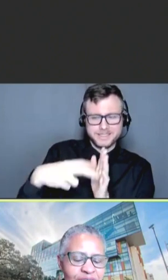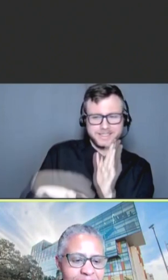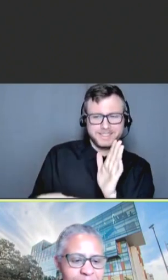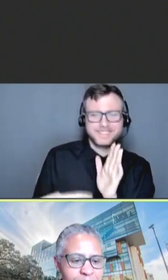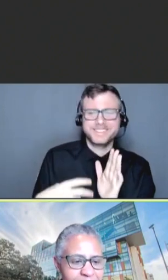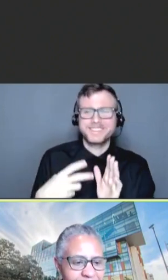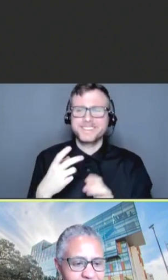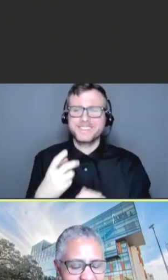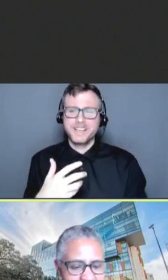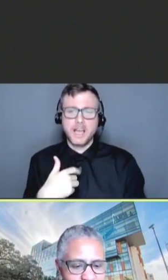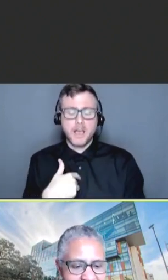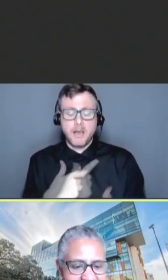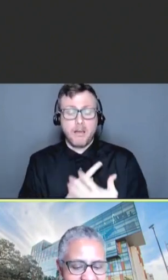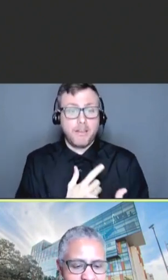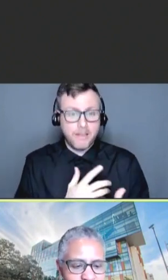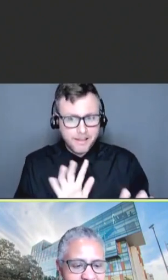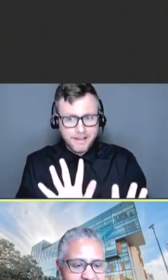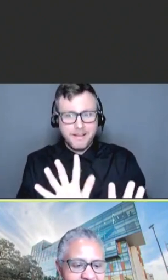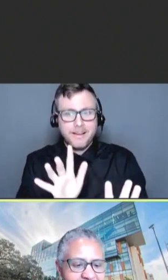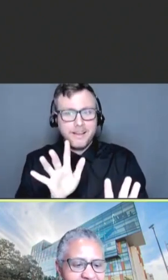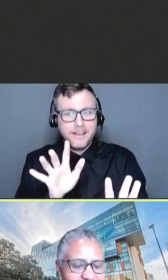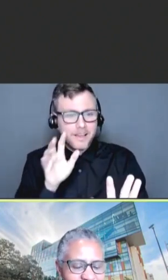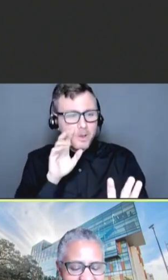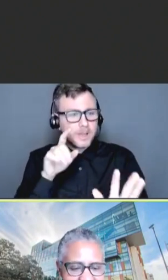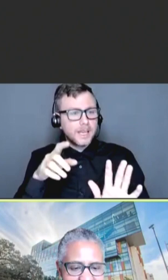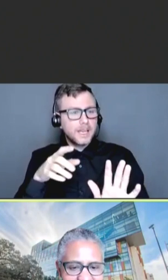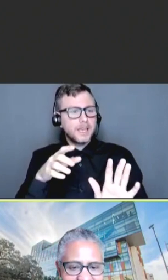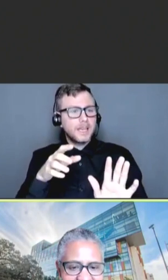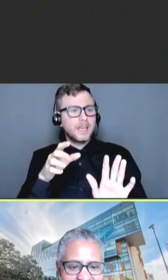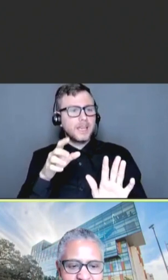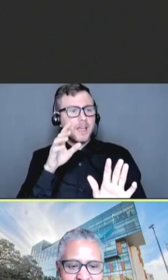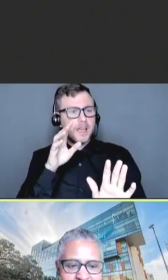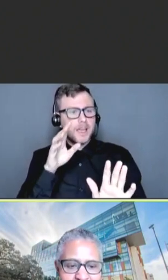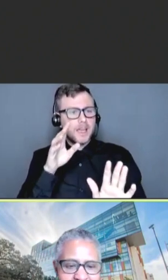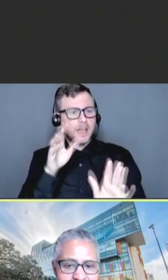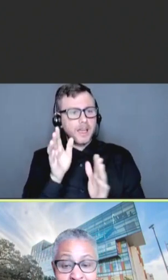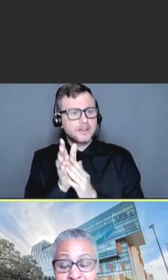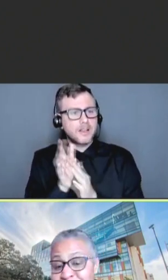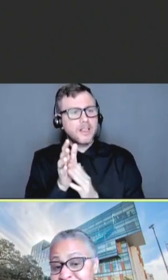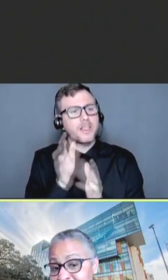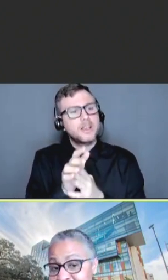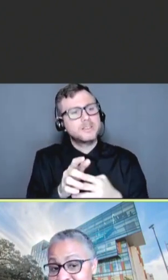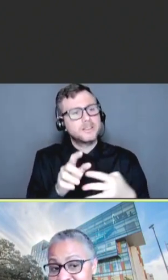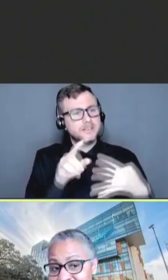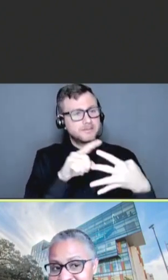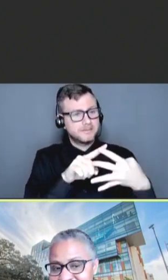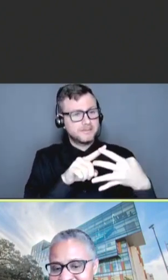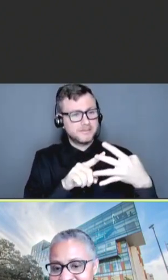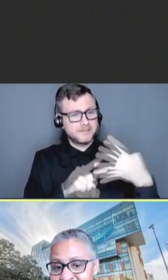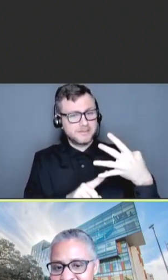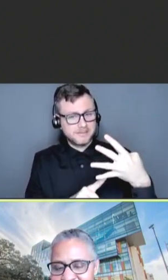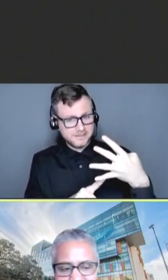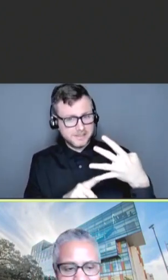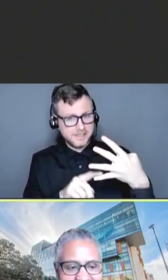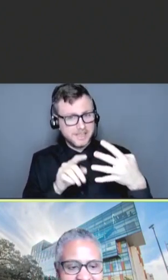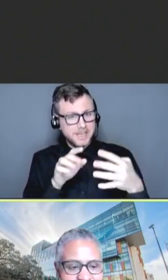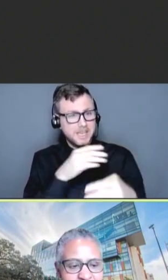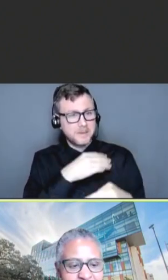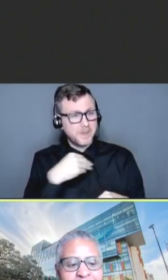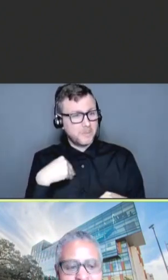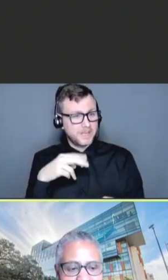heart skipped a beat when we acknowledge the outgoing members of NVAC, because two of them